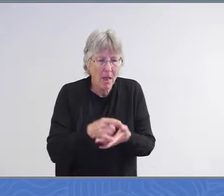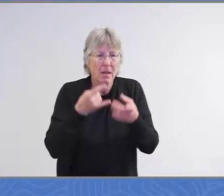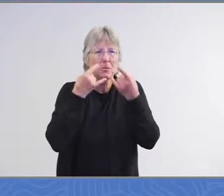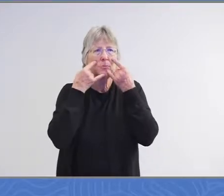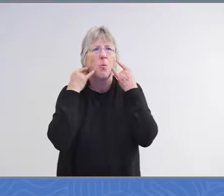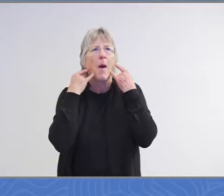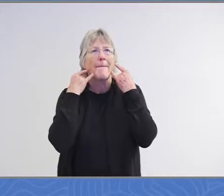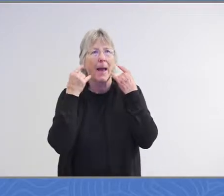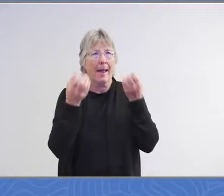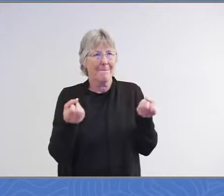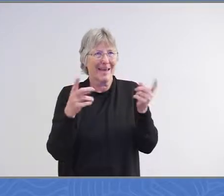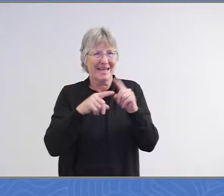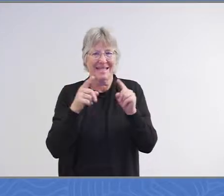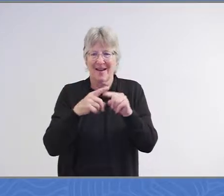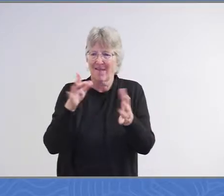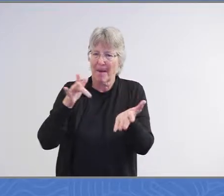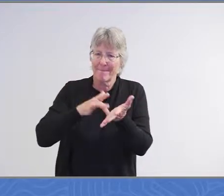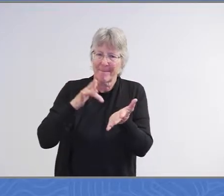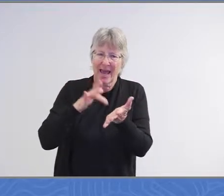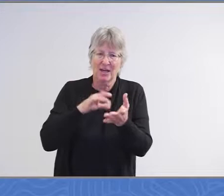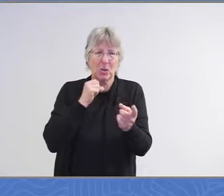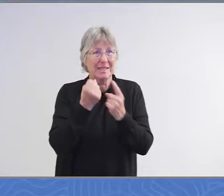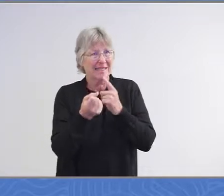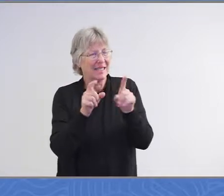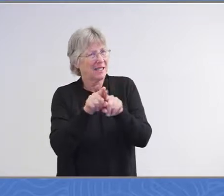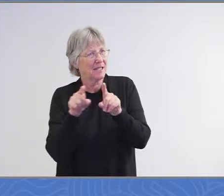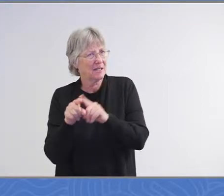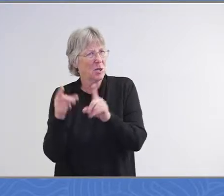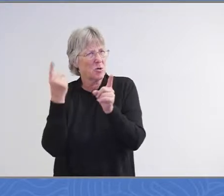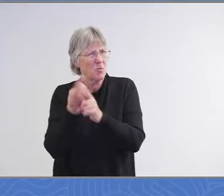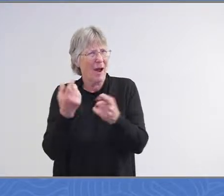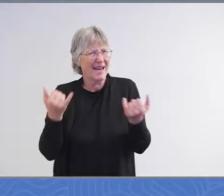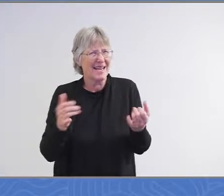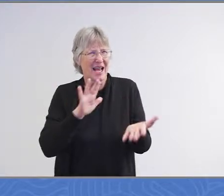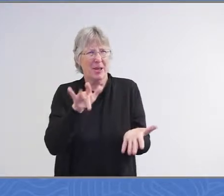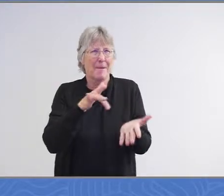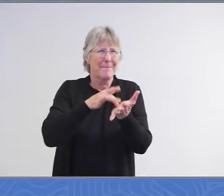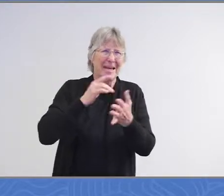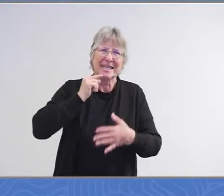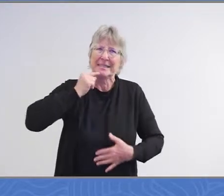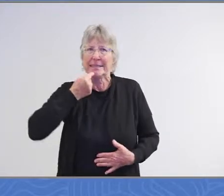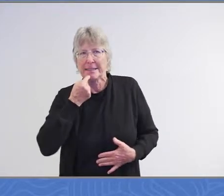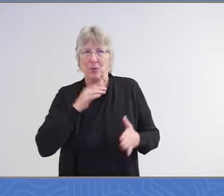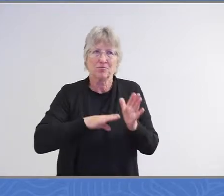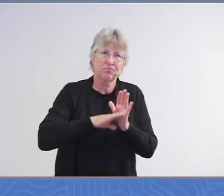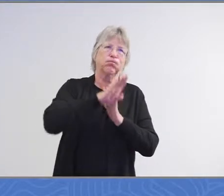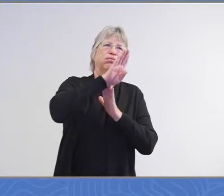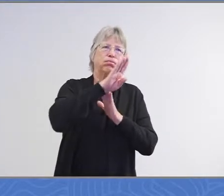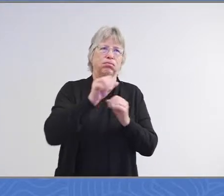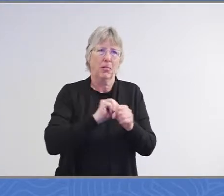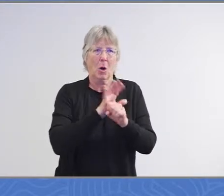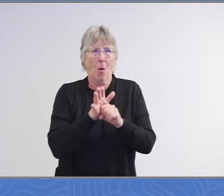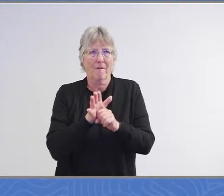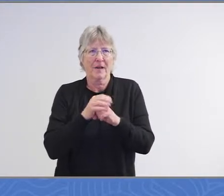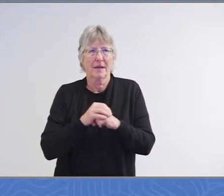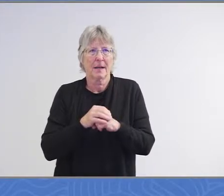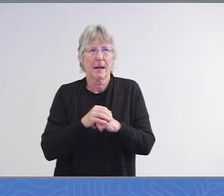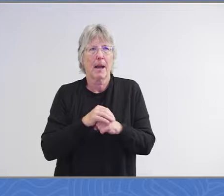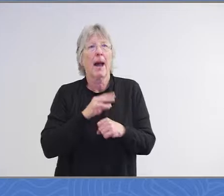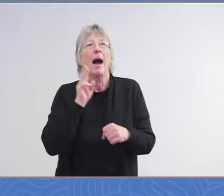have medical conditions as well. We are currently in the midst of a serious surge of COVID-19 cases. Memorial hospital is treating patients